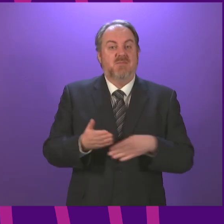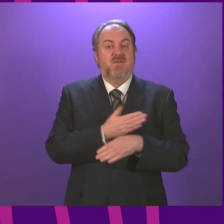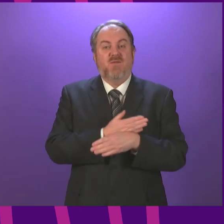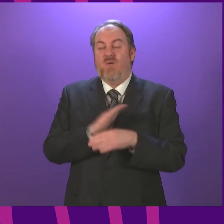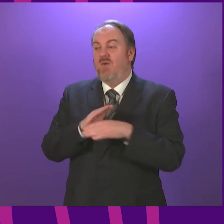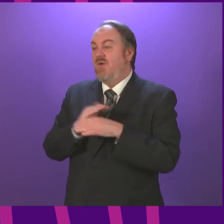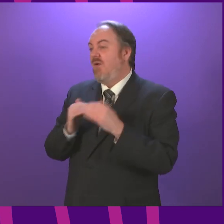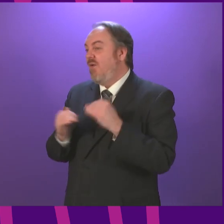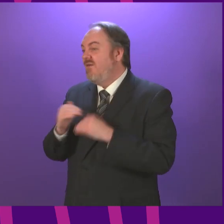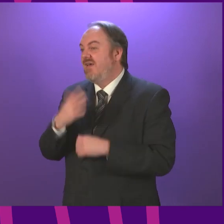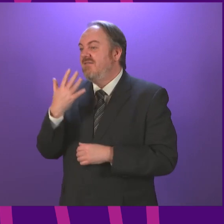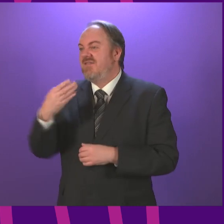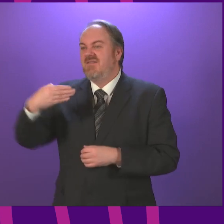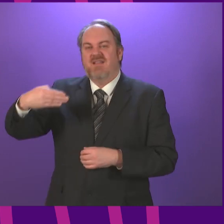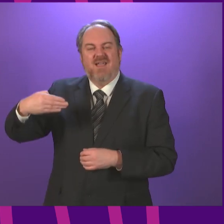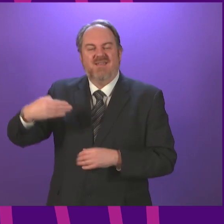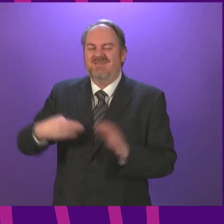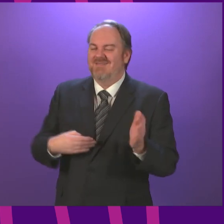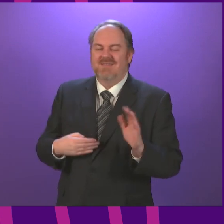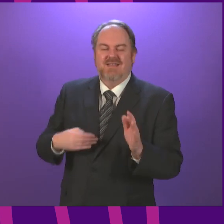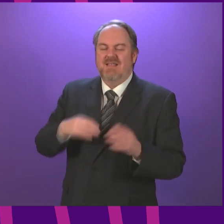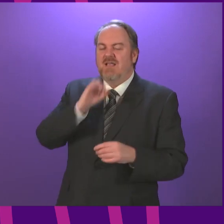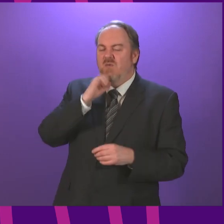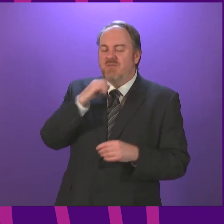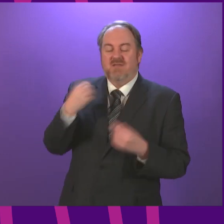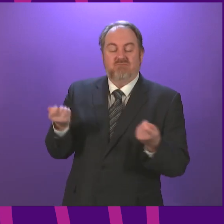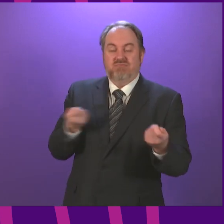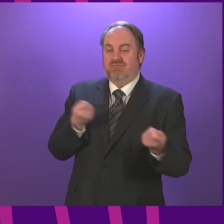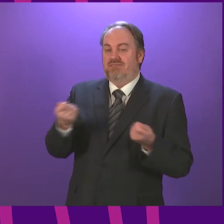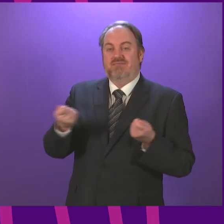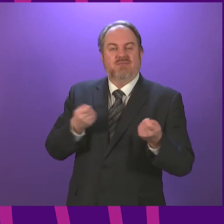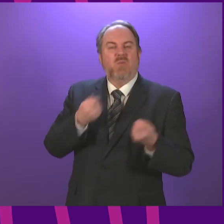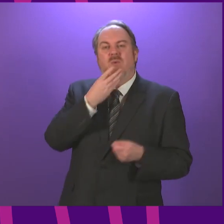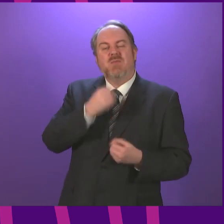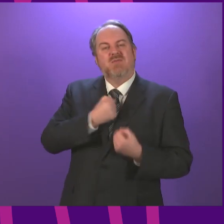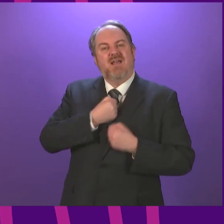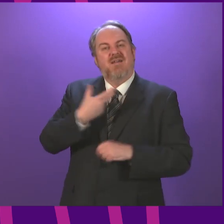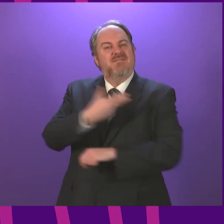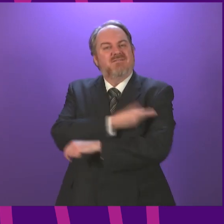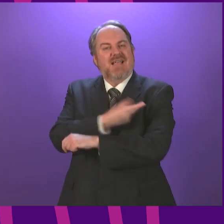if I may say so—would become a real problem, because we would not be using vaccines as